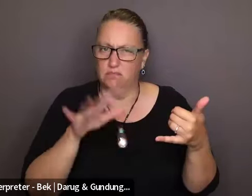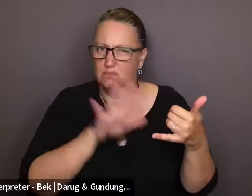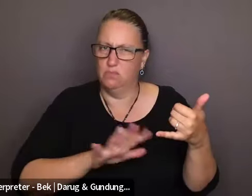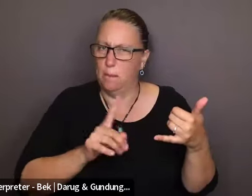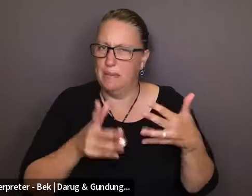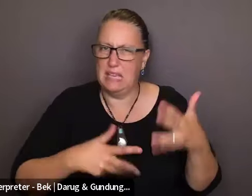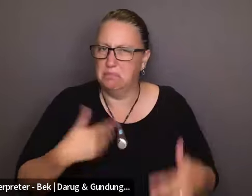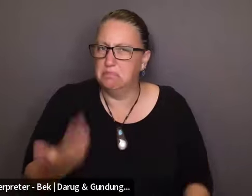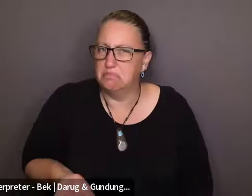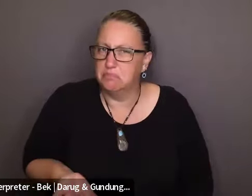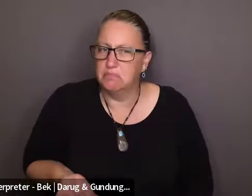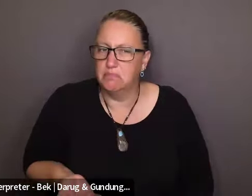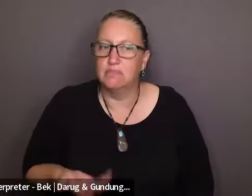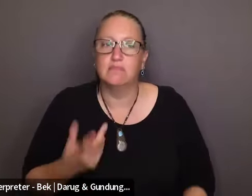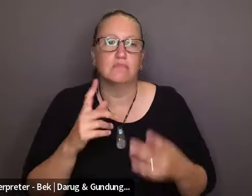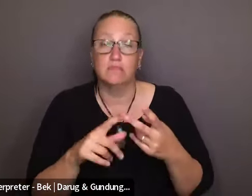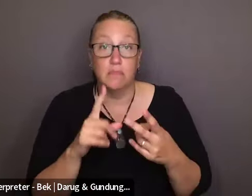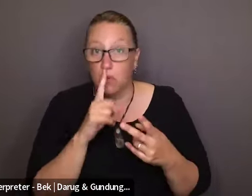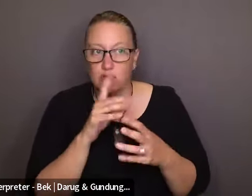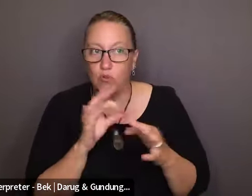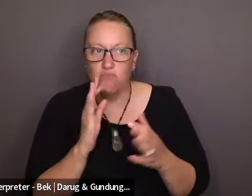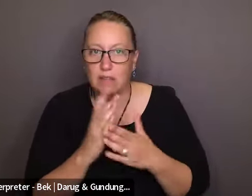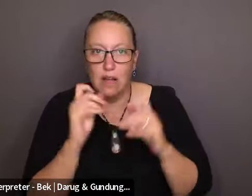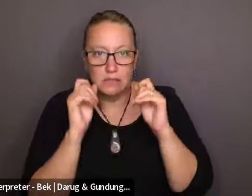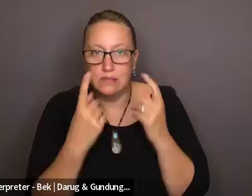in contingency budgets, budget lines that are too vague for